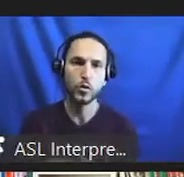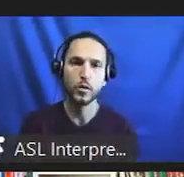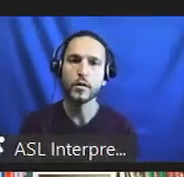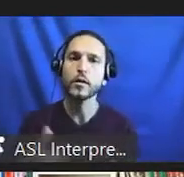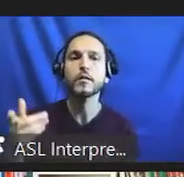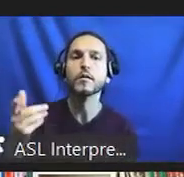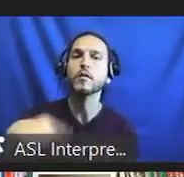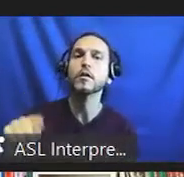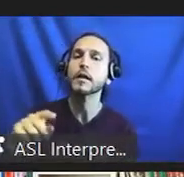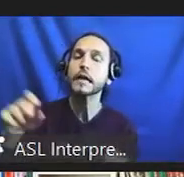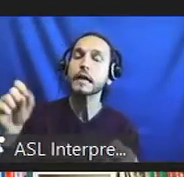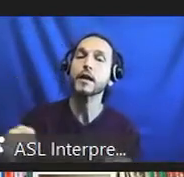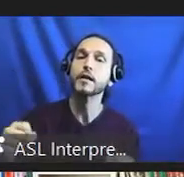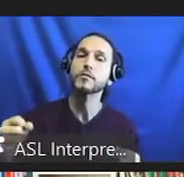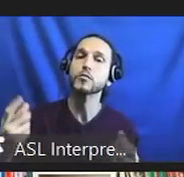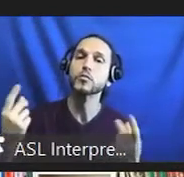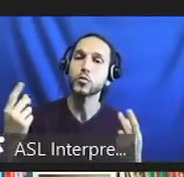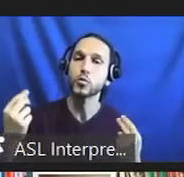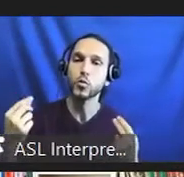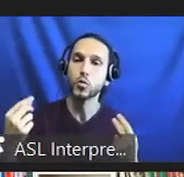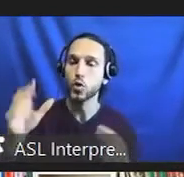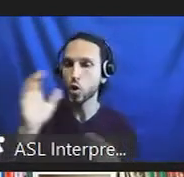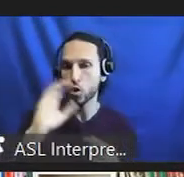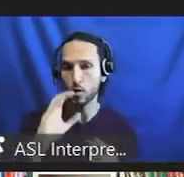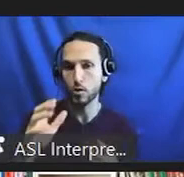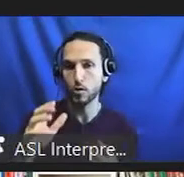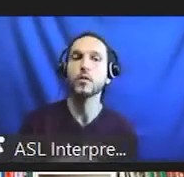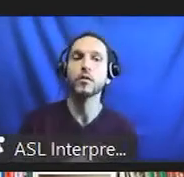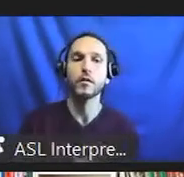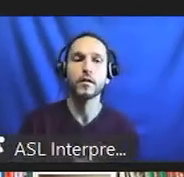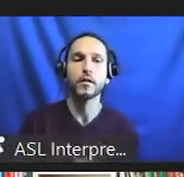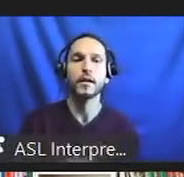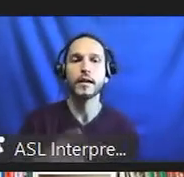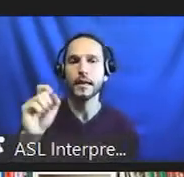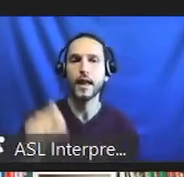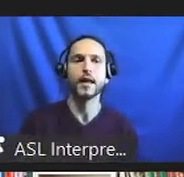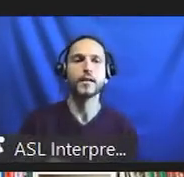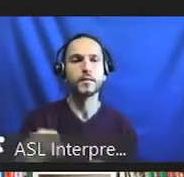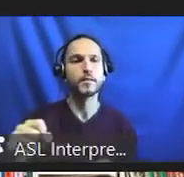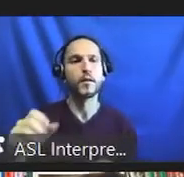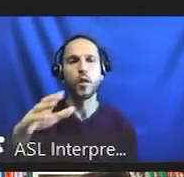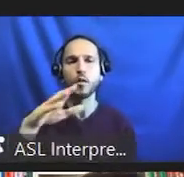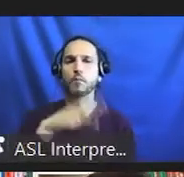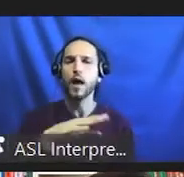Or what can the attorney general seek? They can seek the relief that's on the bottom left there.